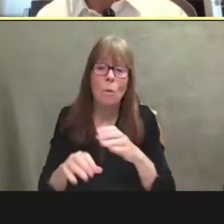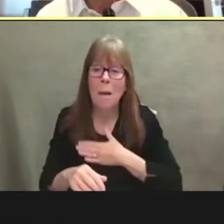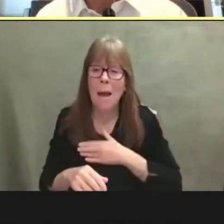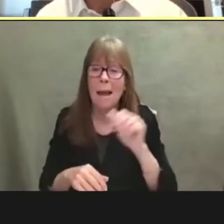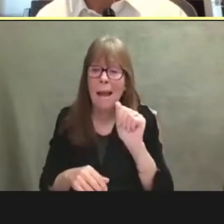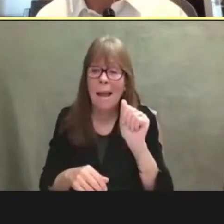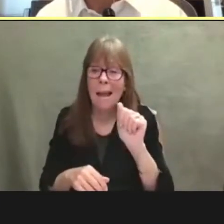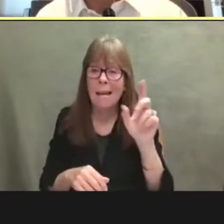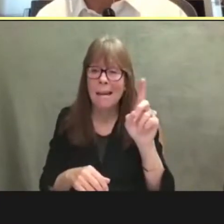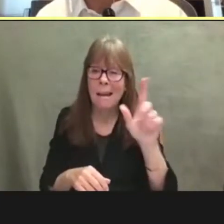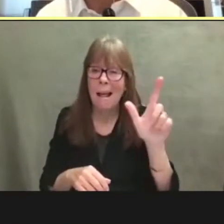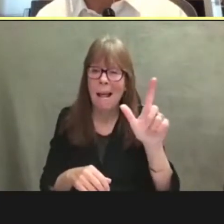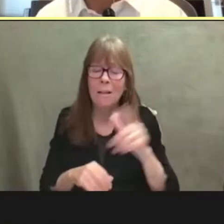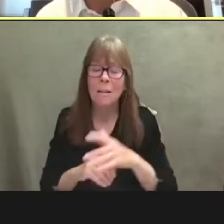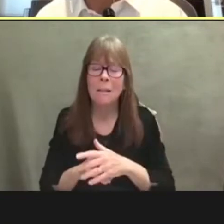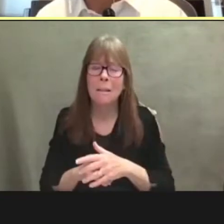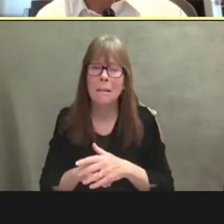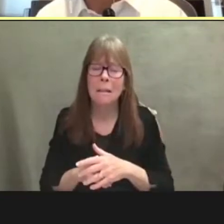I think about the ideas of interdependence.